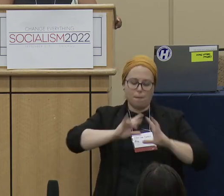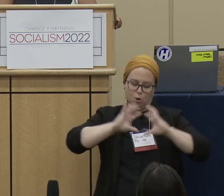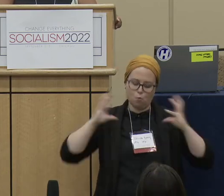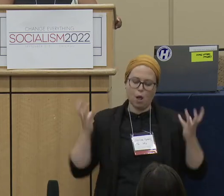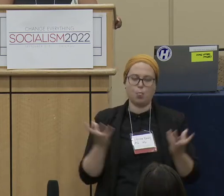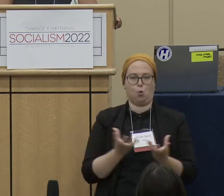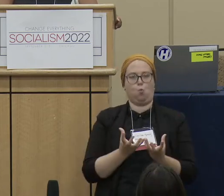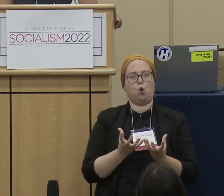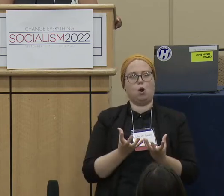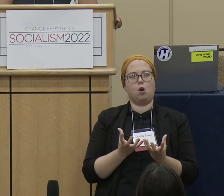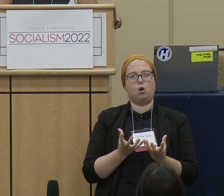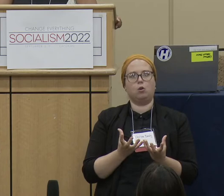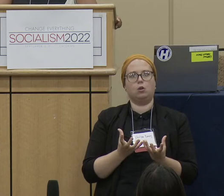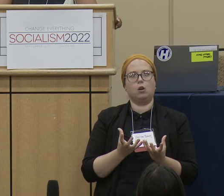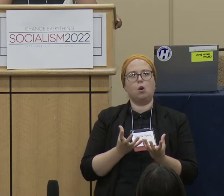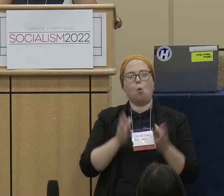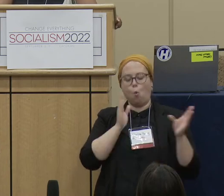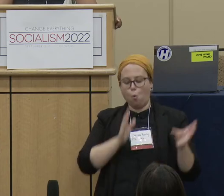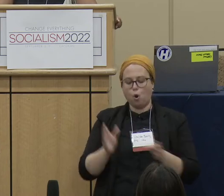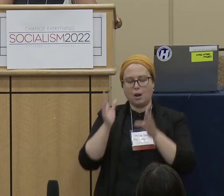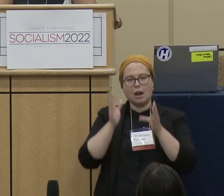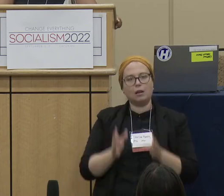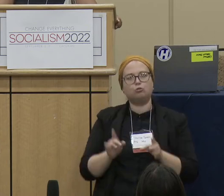world, articulated by organizers and insurgent